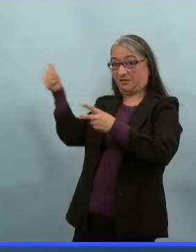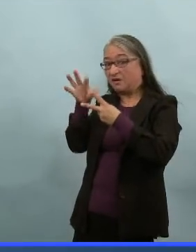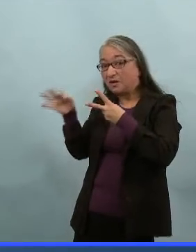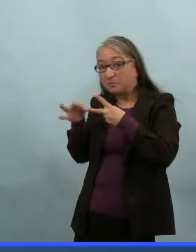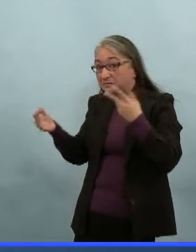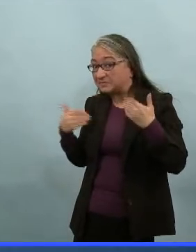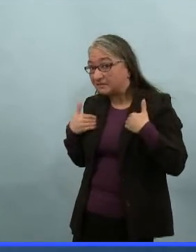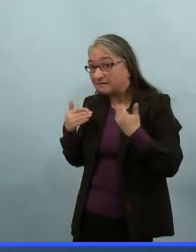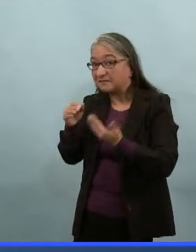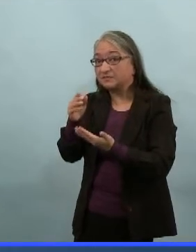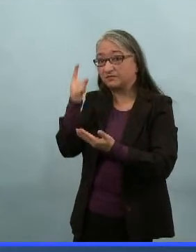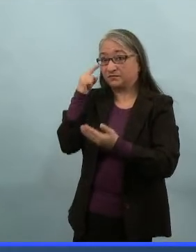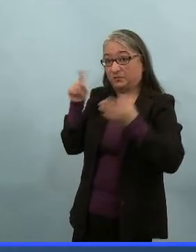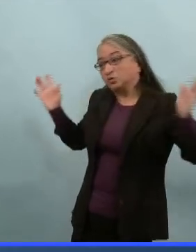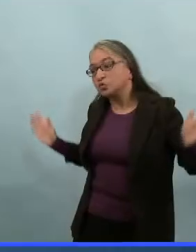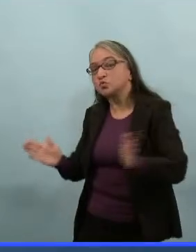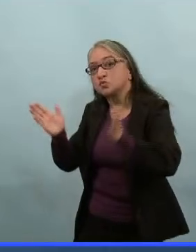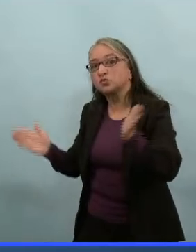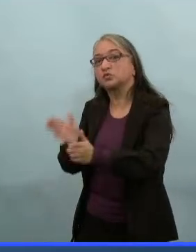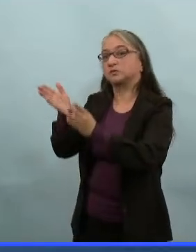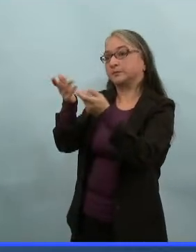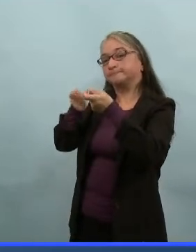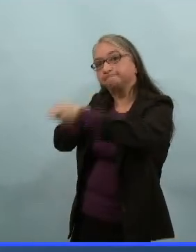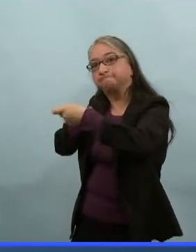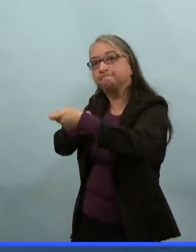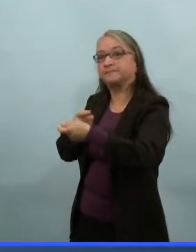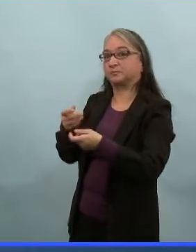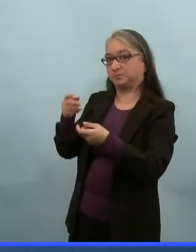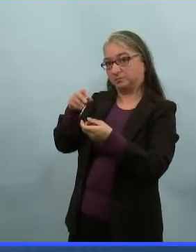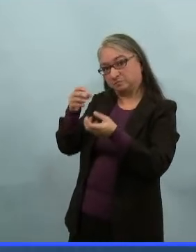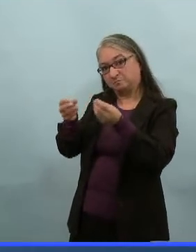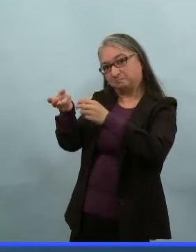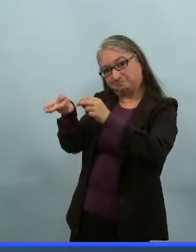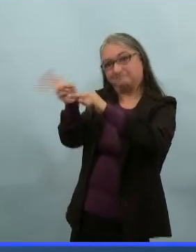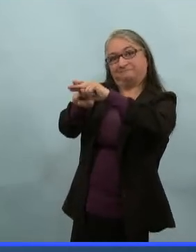either encourage them or or somehow work around this